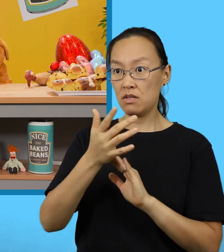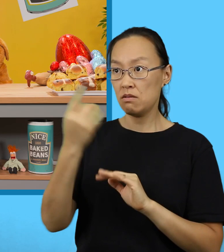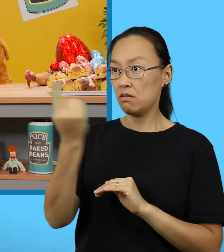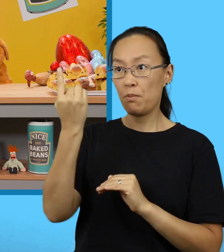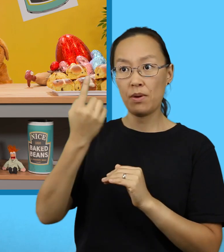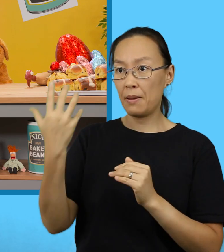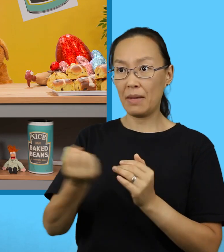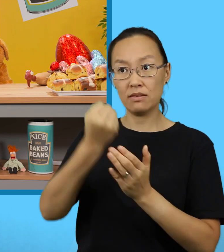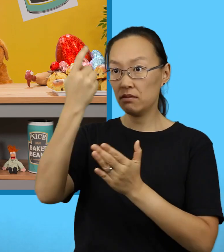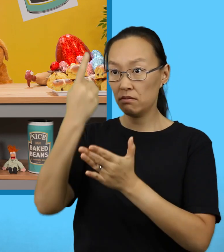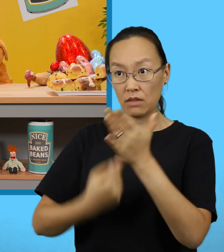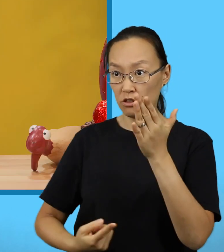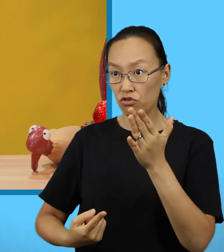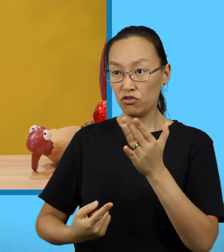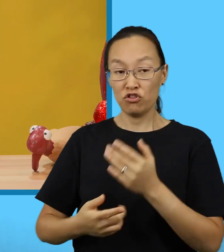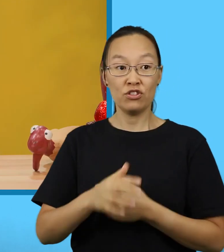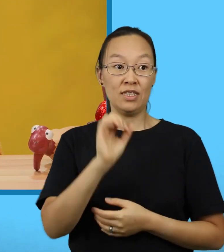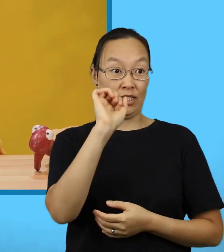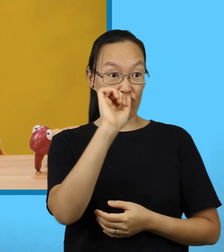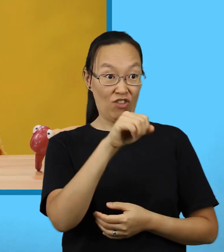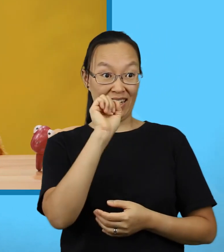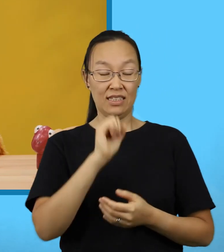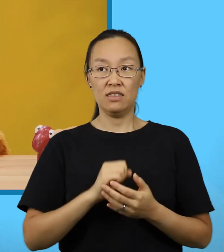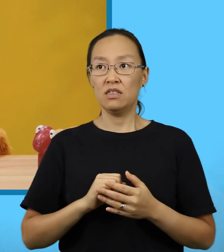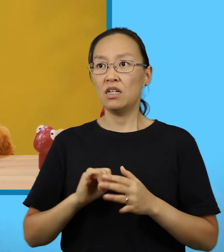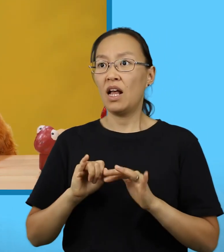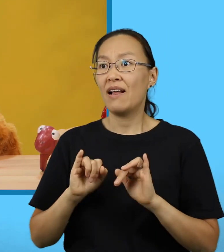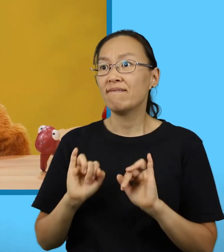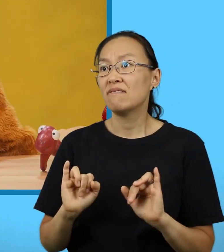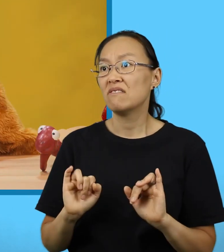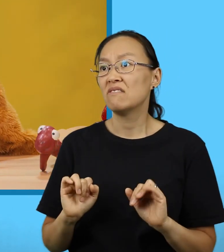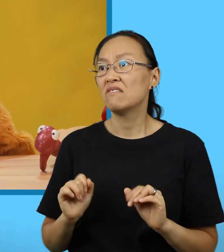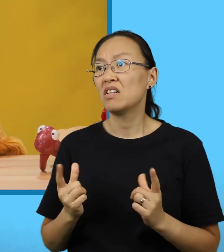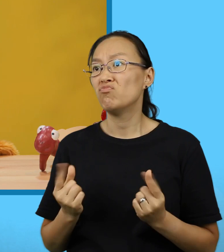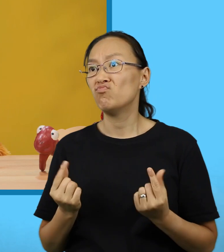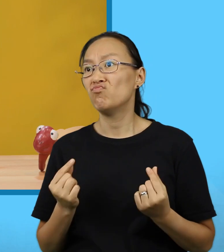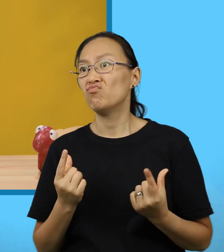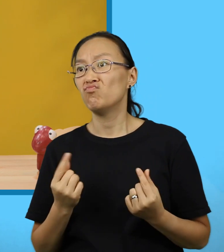Yeah. You've got it. Oh dear, oh dear, oh dear, what a conundrum.